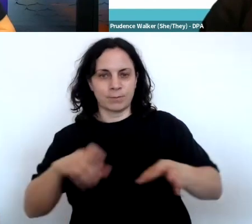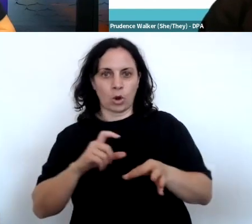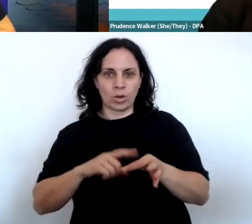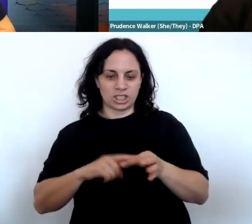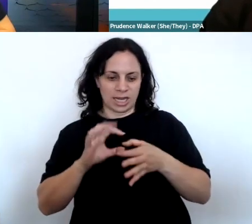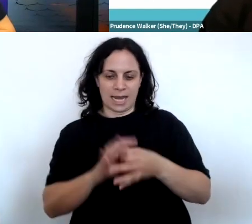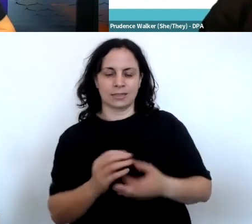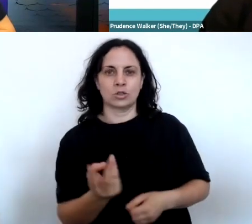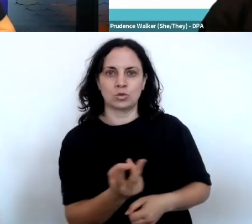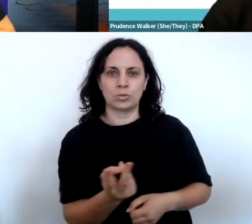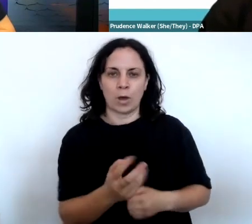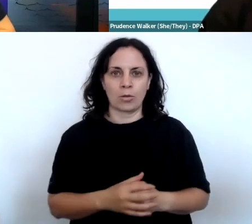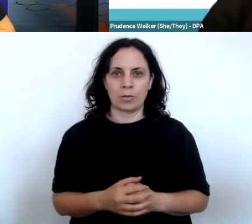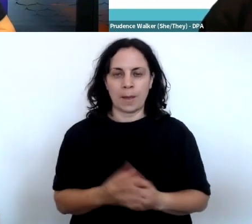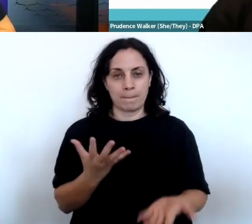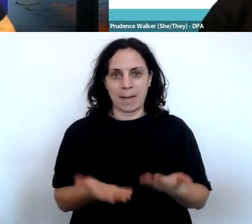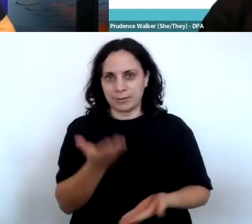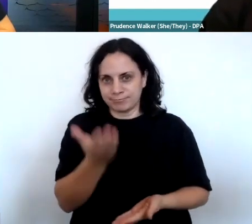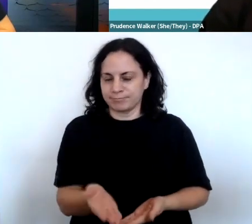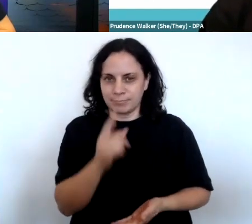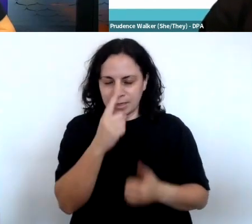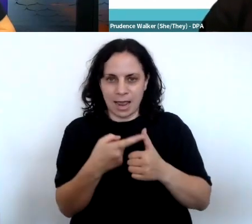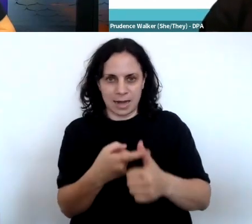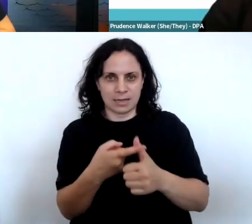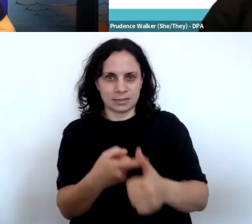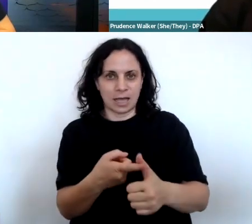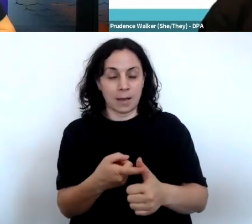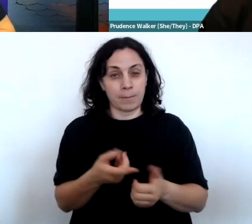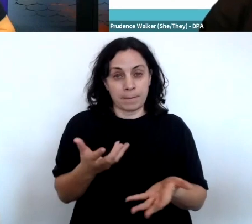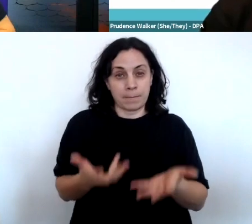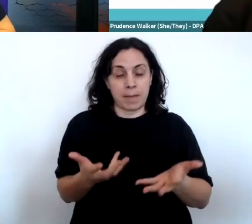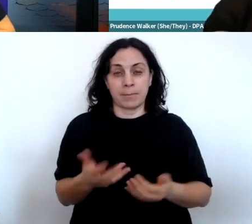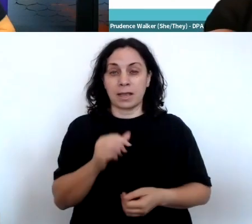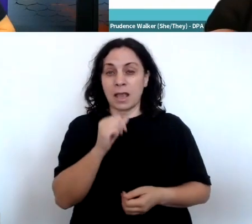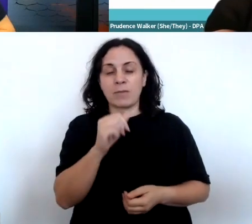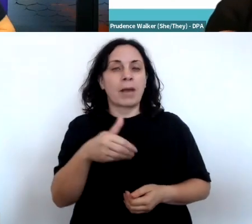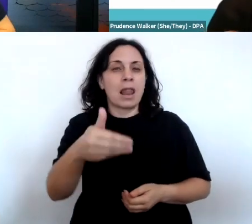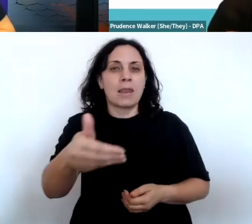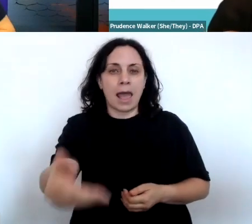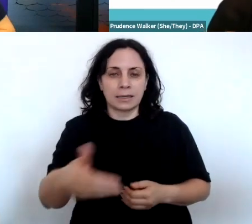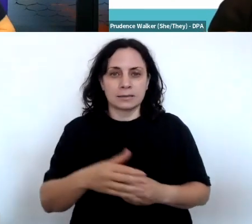But perhaps if you need to come back to that later, you can just let us know and